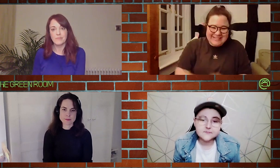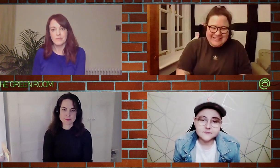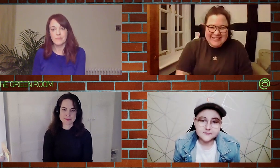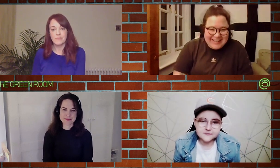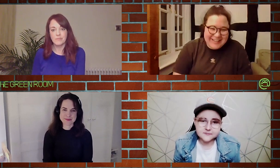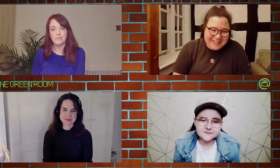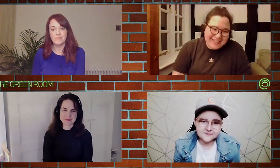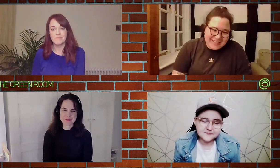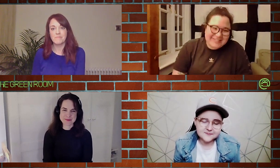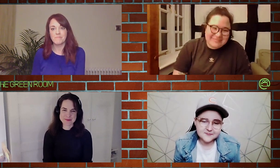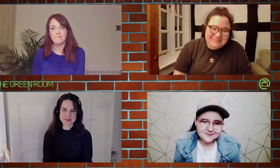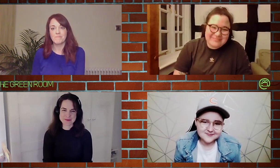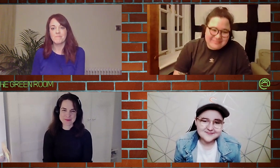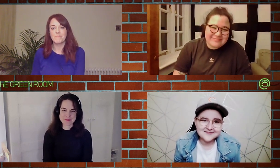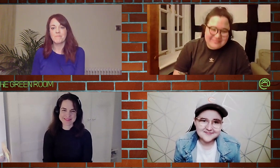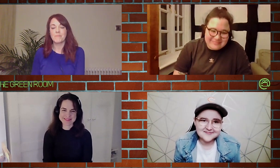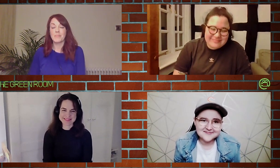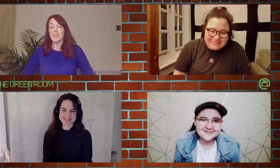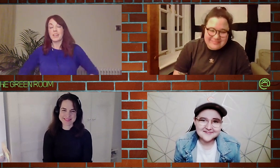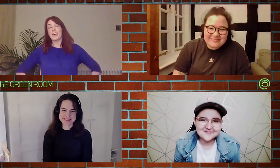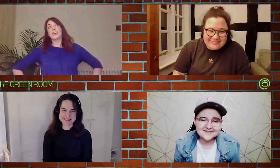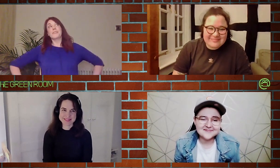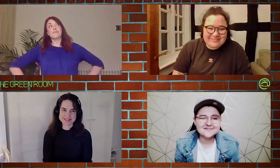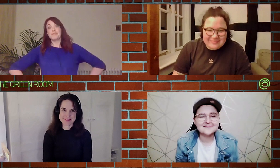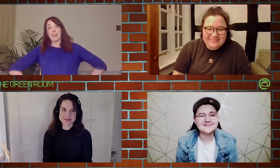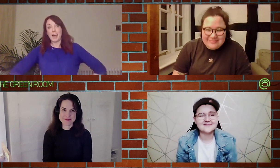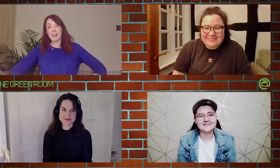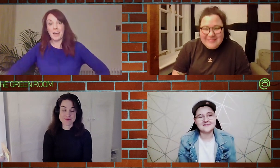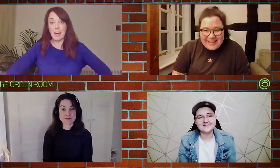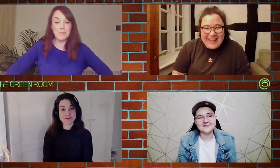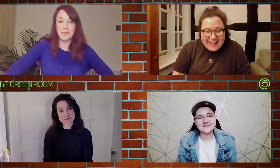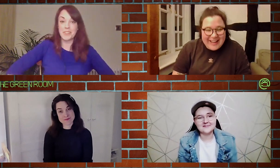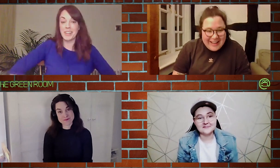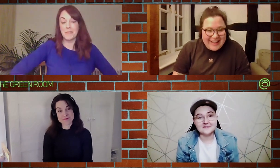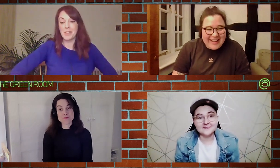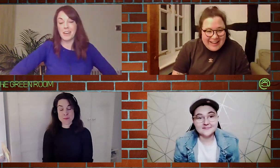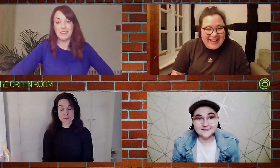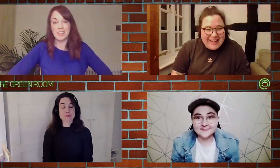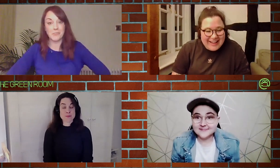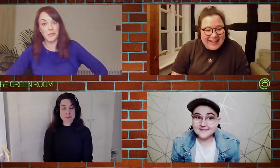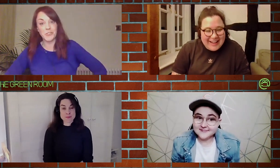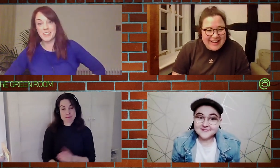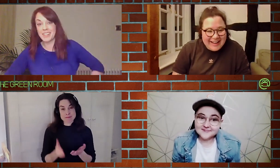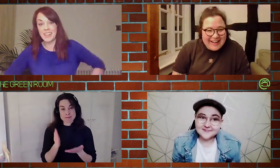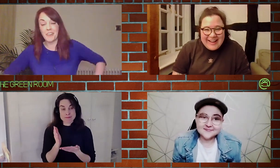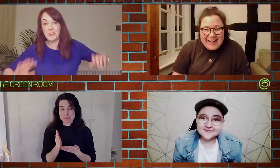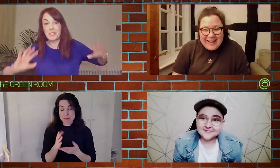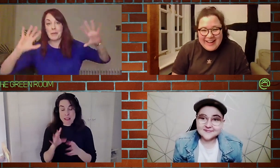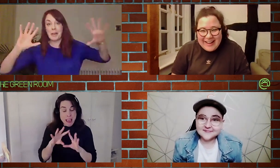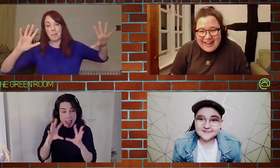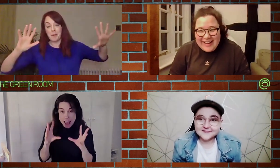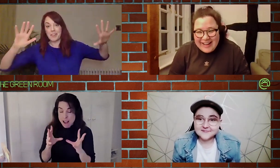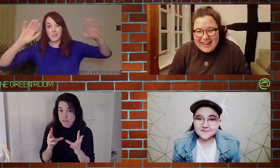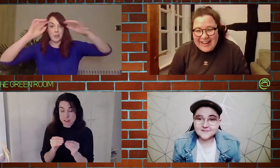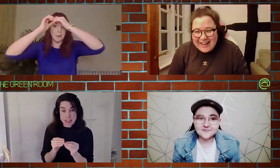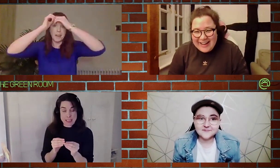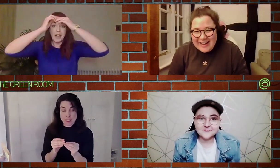really did pay off. Yeah. Absolutely. I mean everything of what you just said. I want to pick apart and talk about.